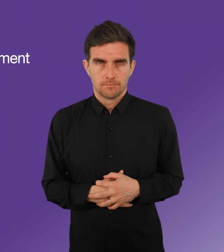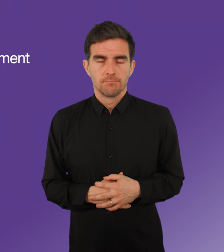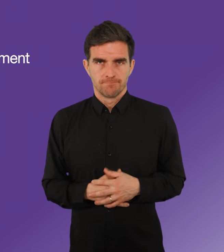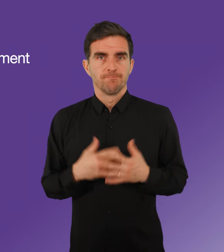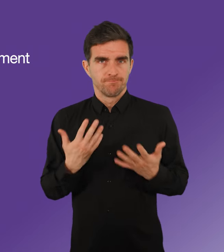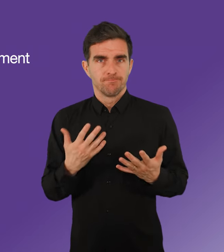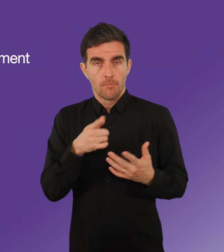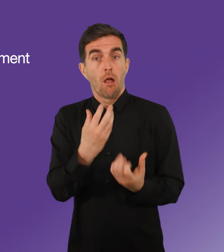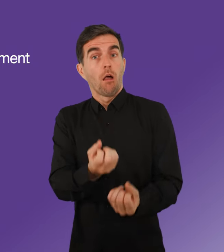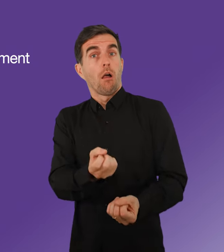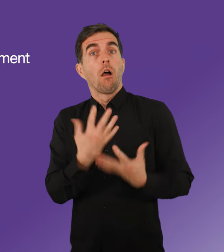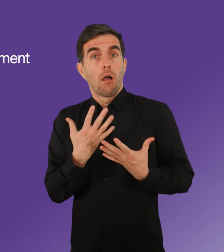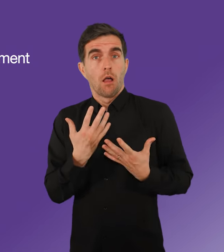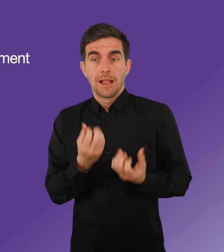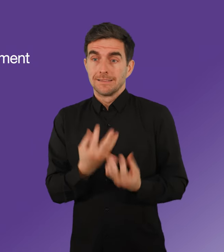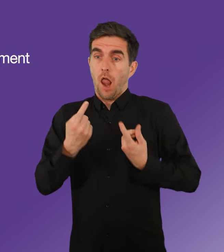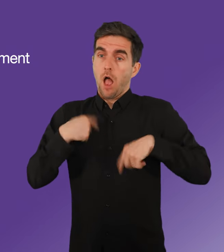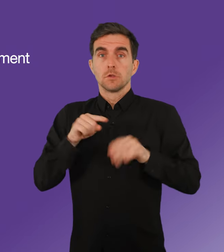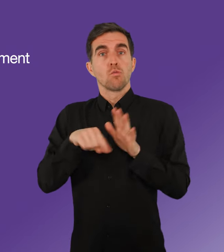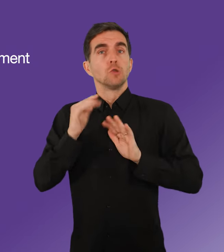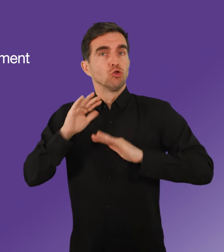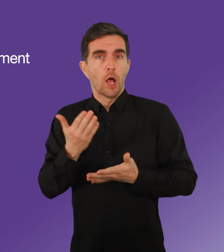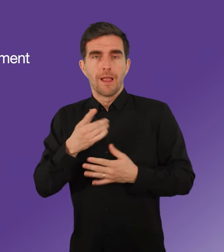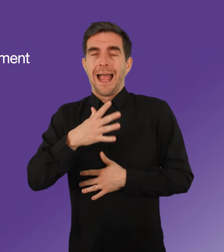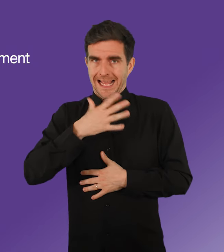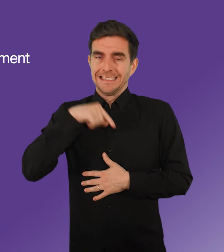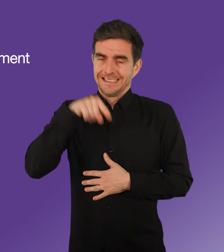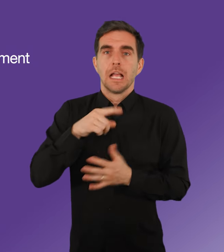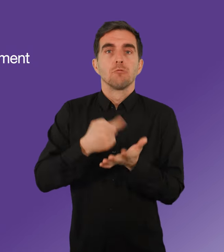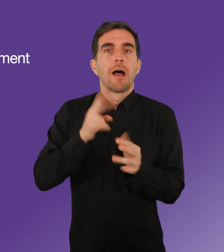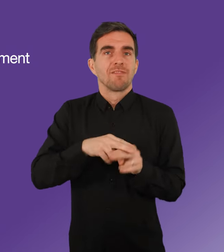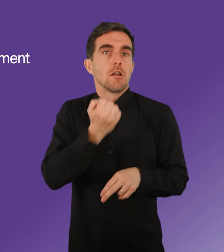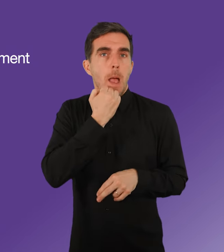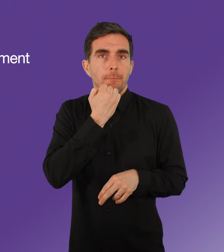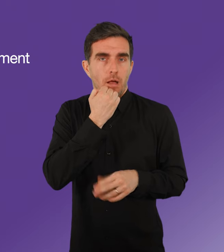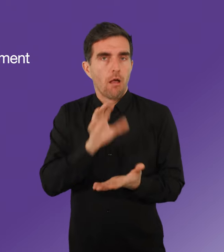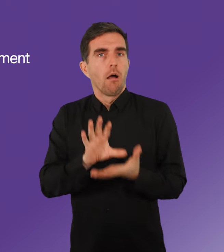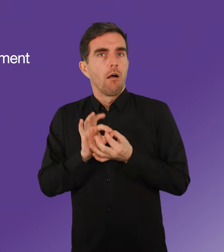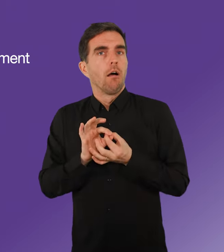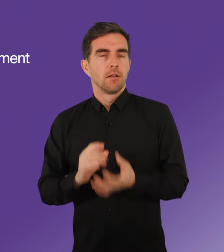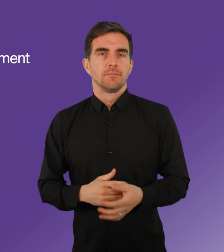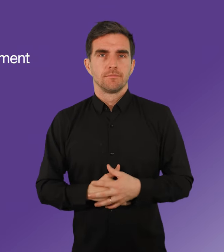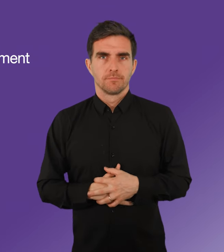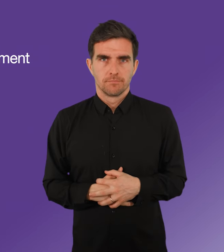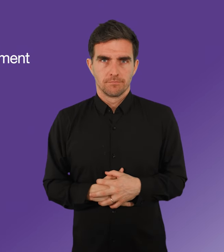You will need the reference number to use the Tell Us Once service.